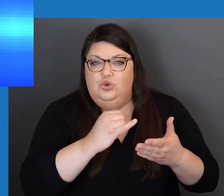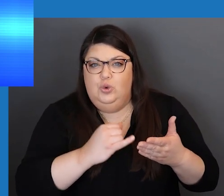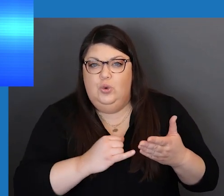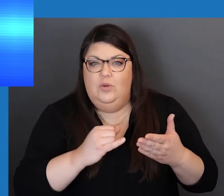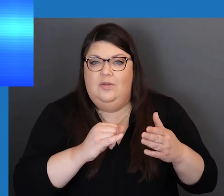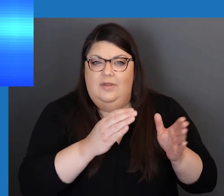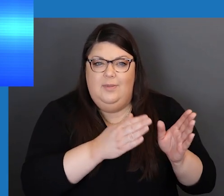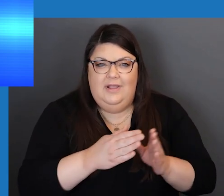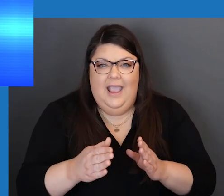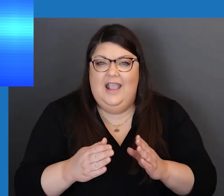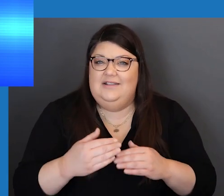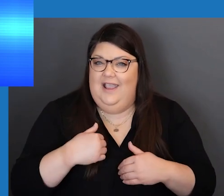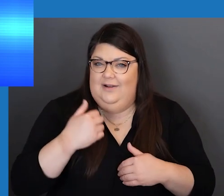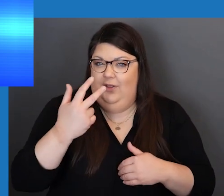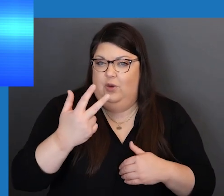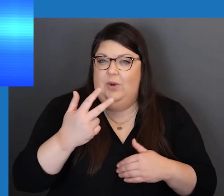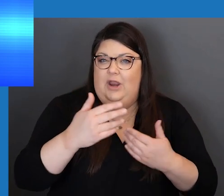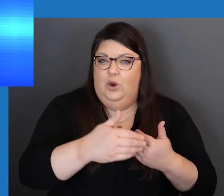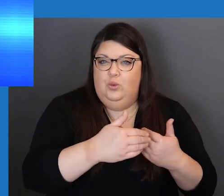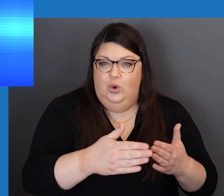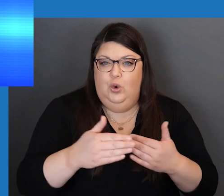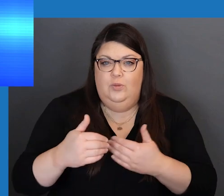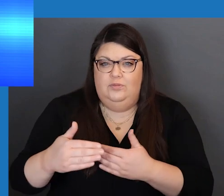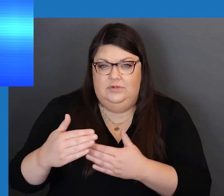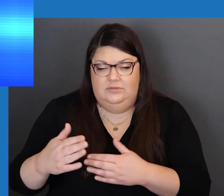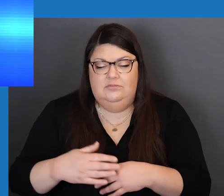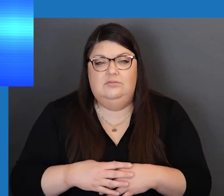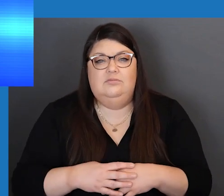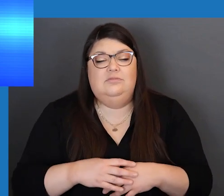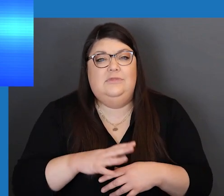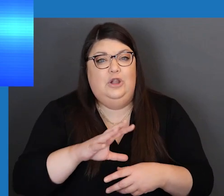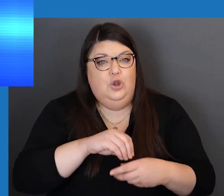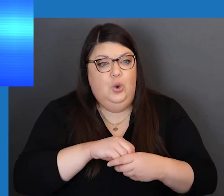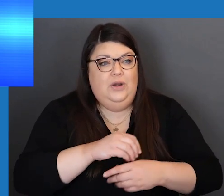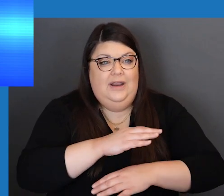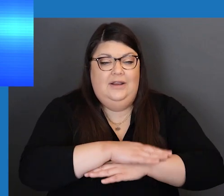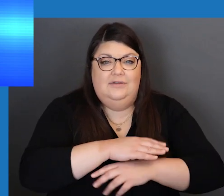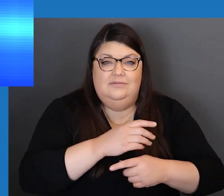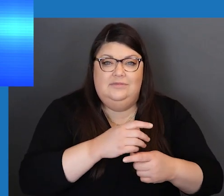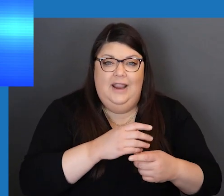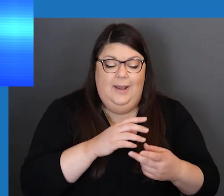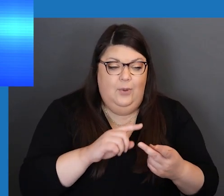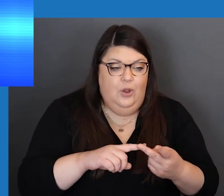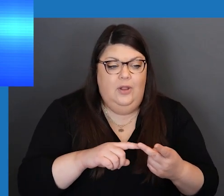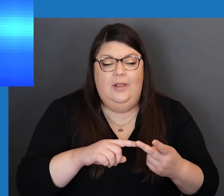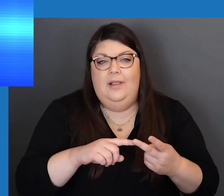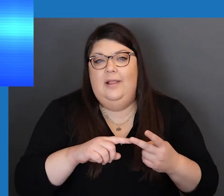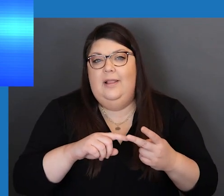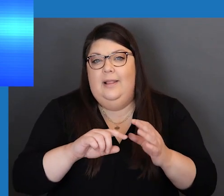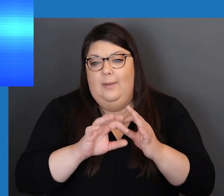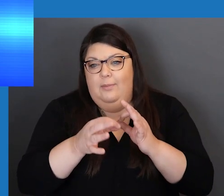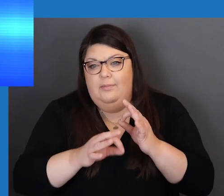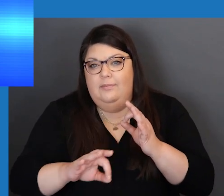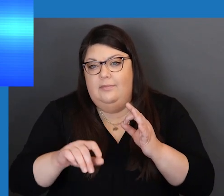Those plans included the changing table and the plumbing that needed to happen. Licensing, once they saw the plans,